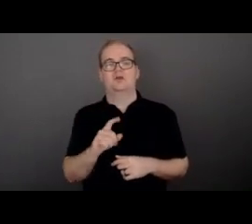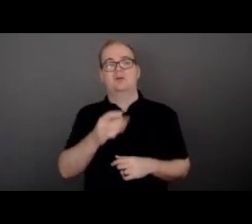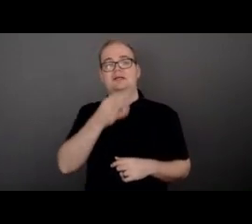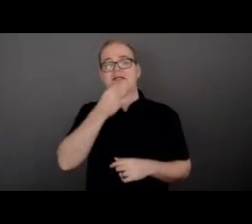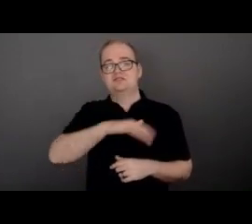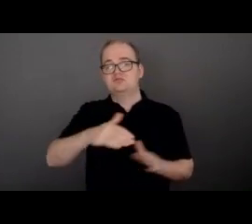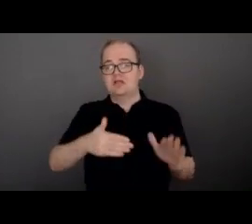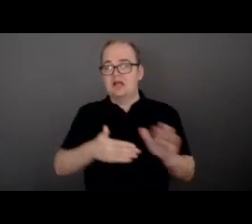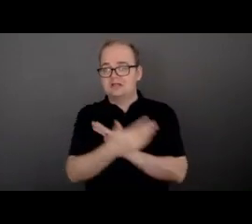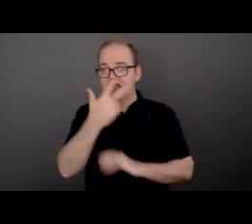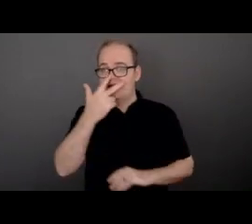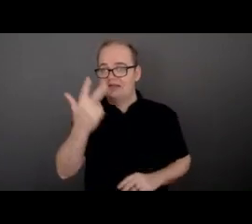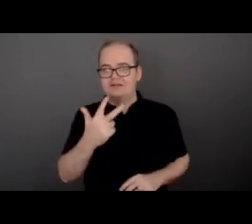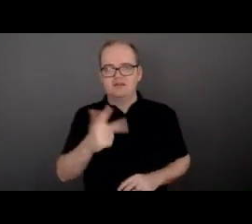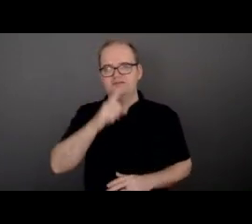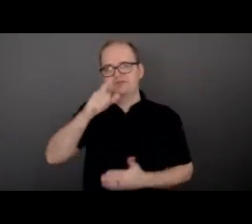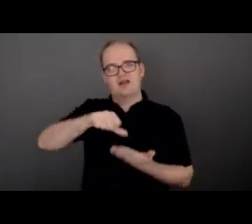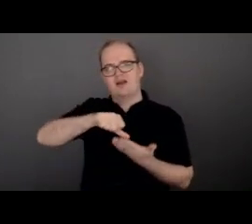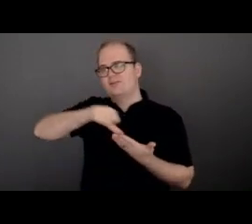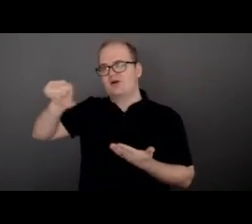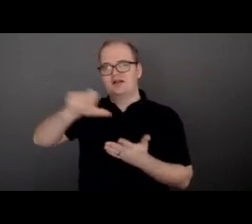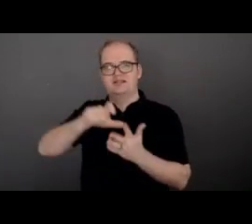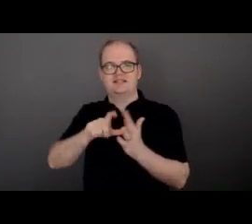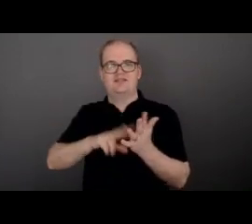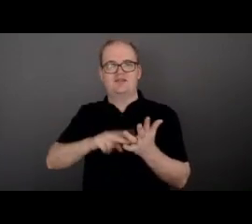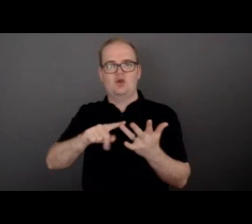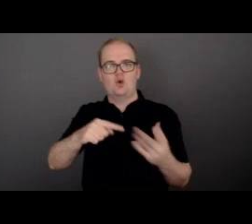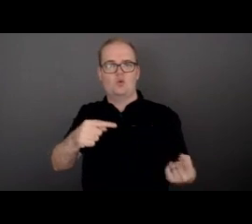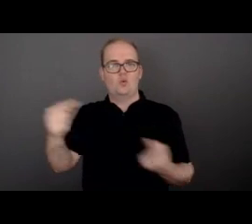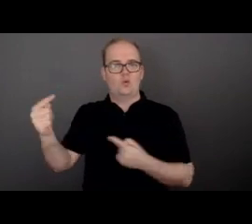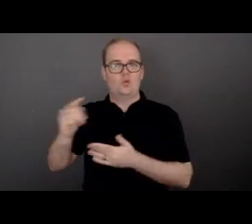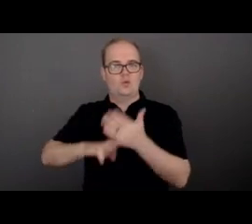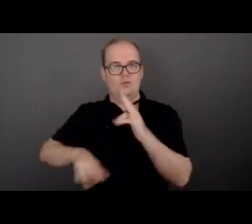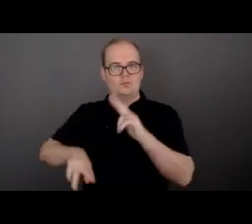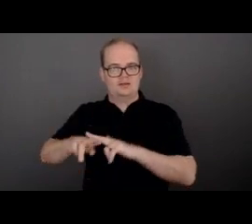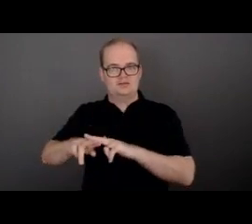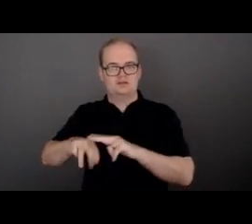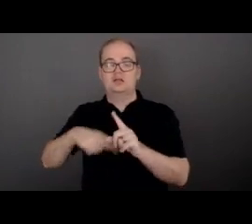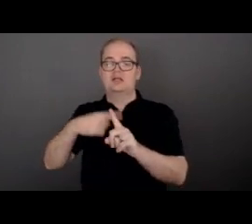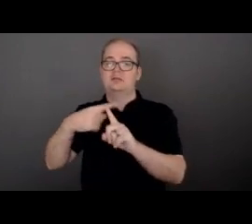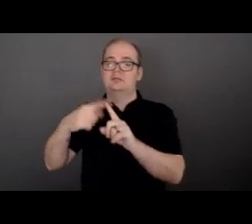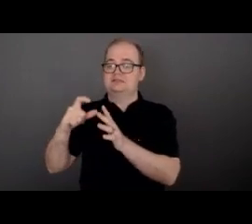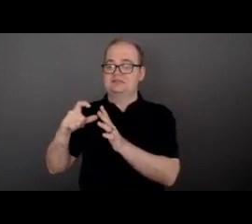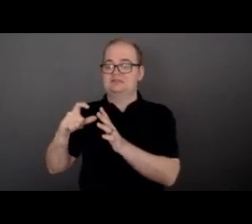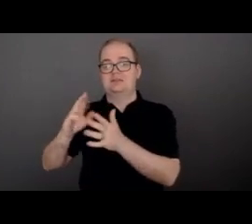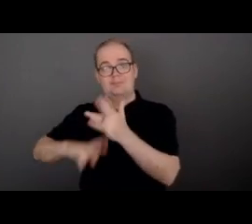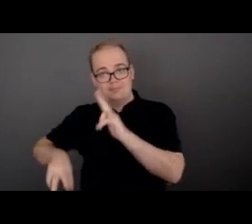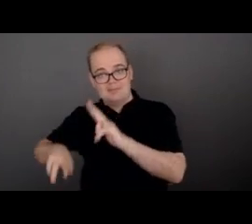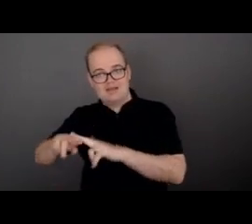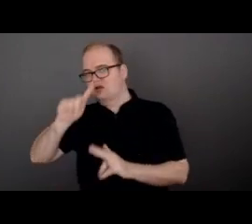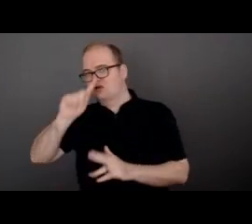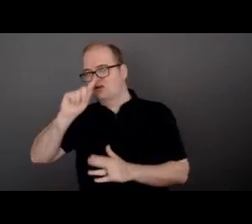apply for a DVO against their parents and parents can't apply for a DVO against their children if their children are under 18.